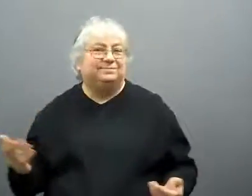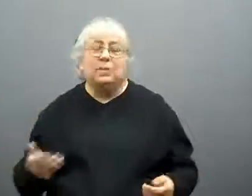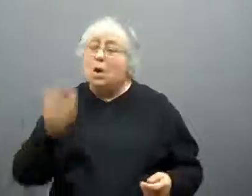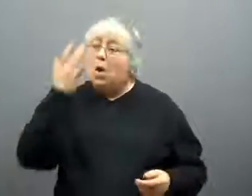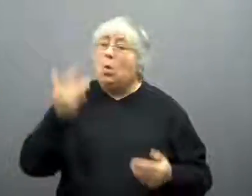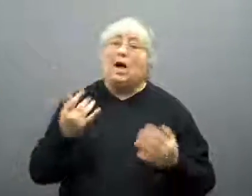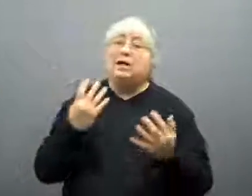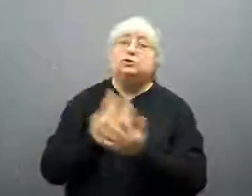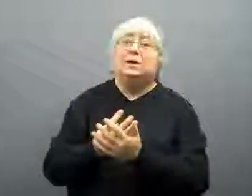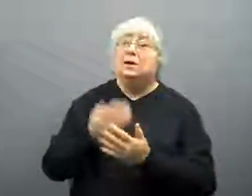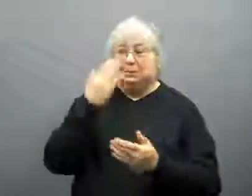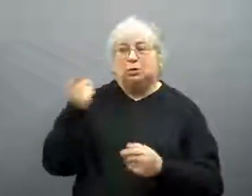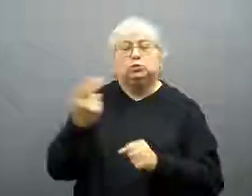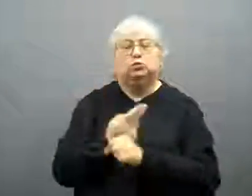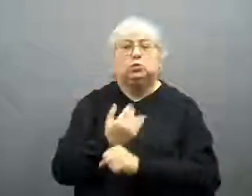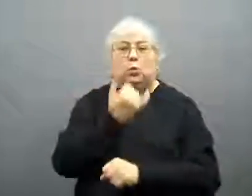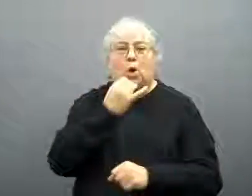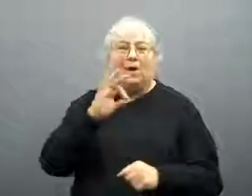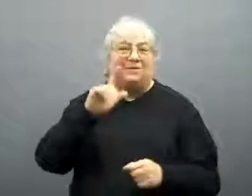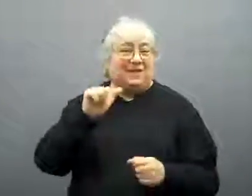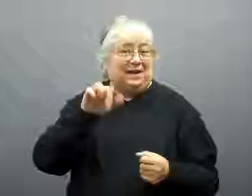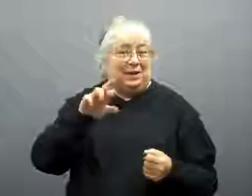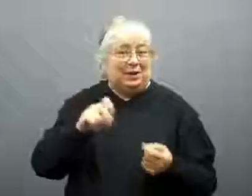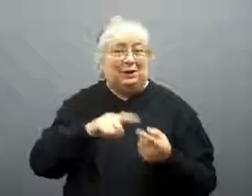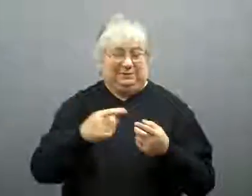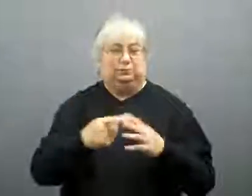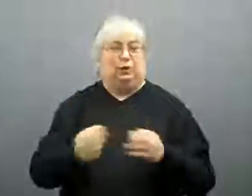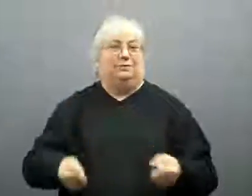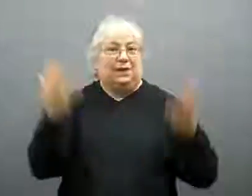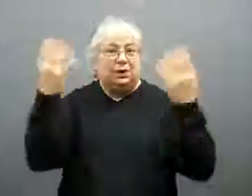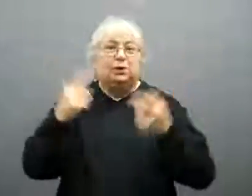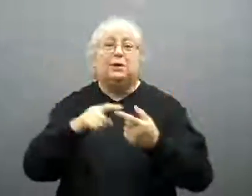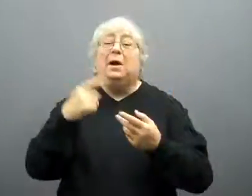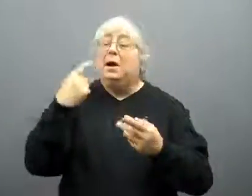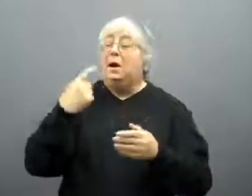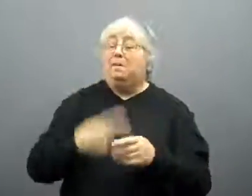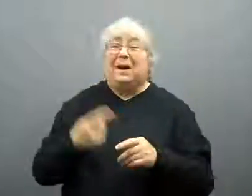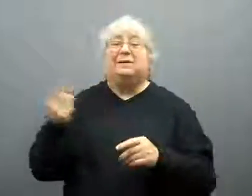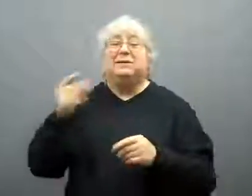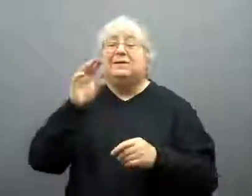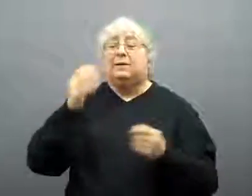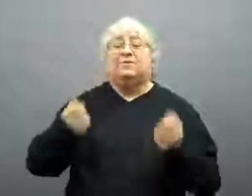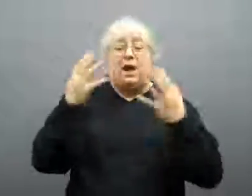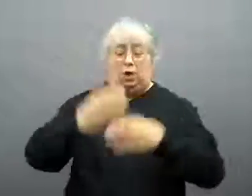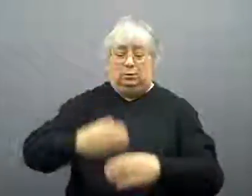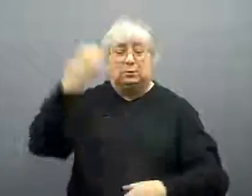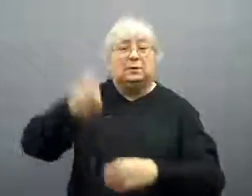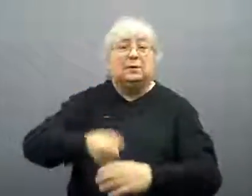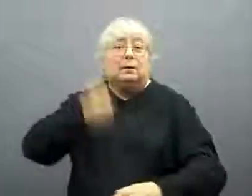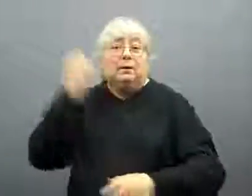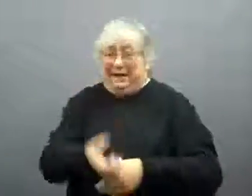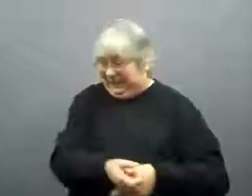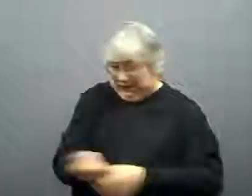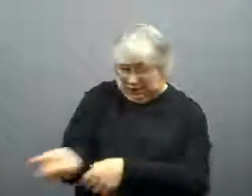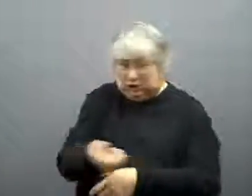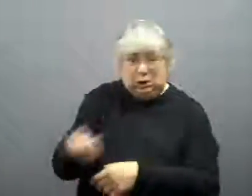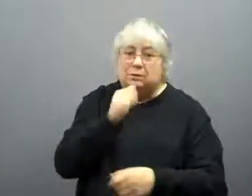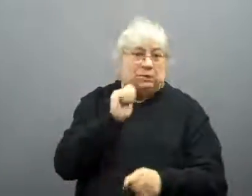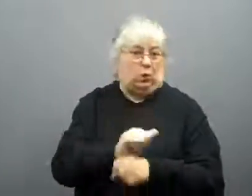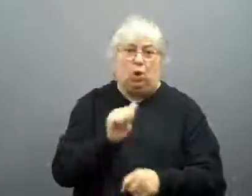They were jailed for using the wrong type of flares, causing the fire,